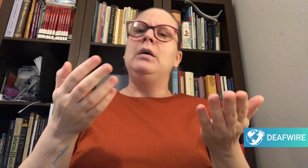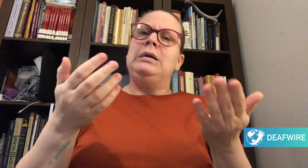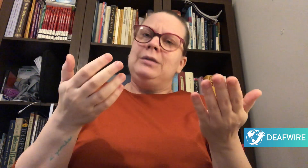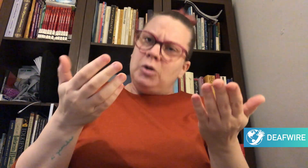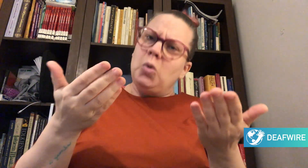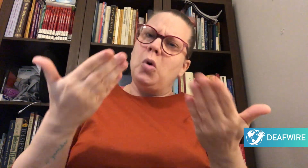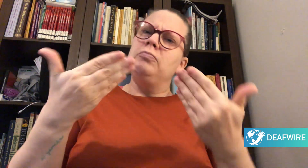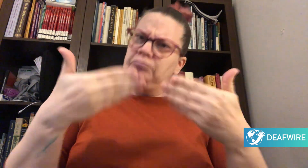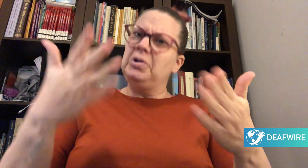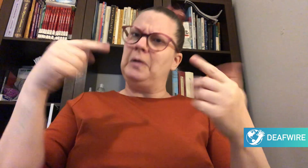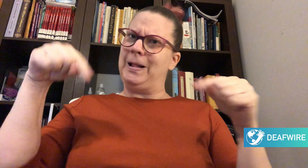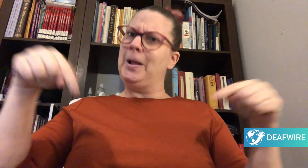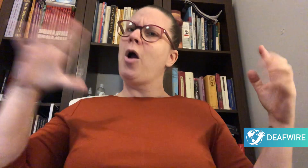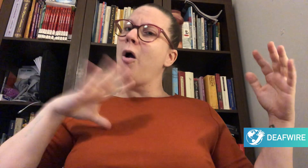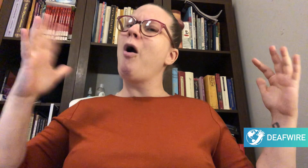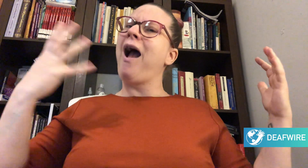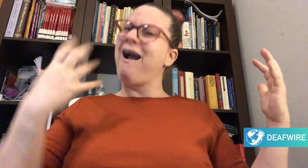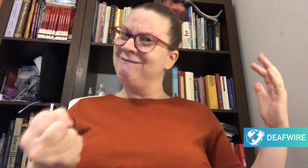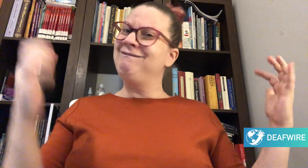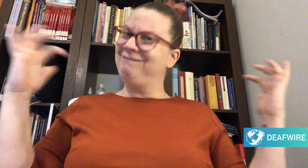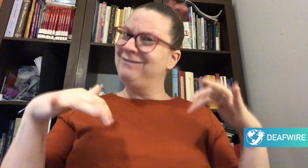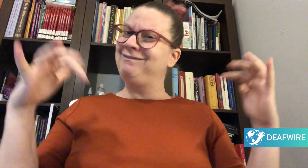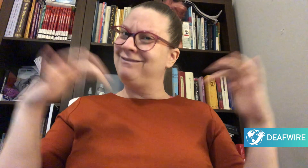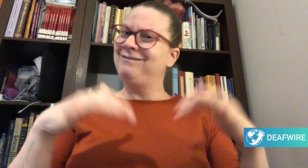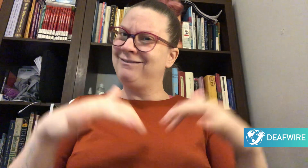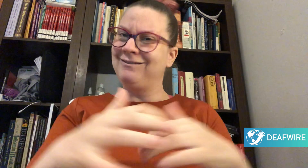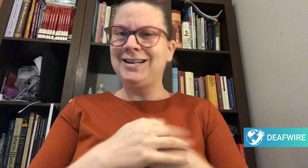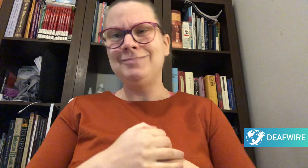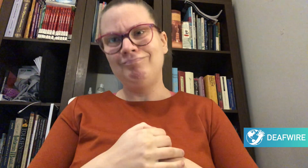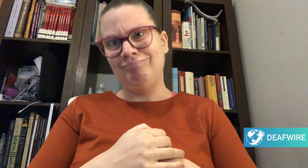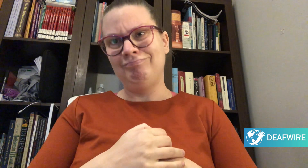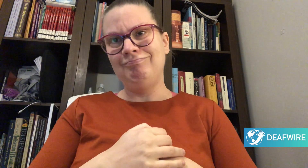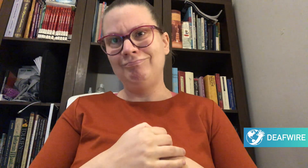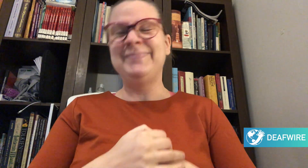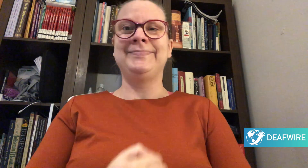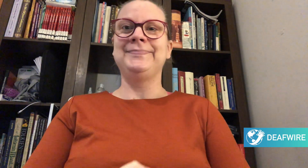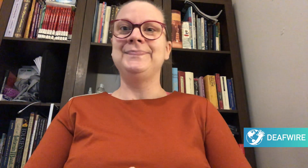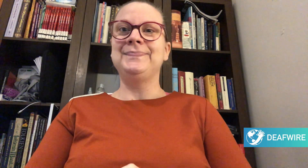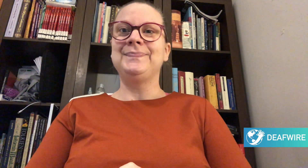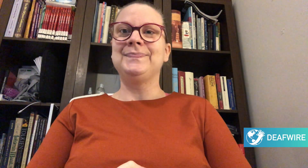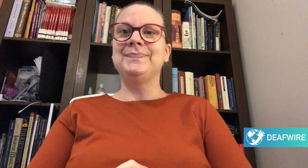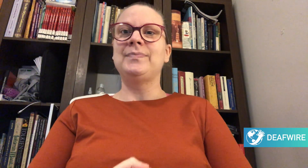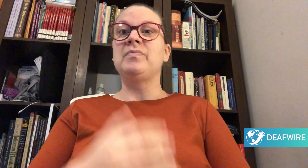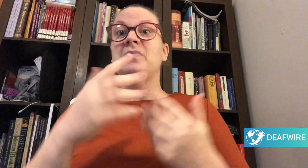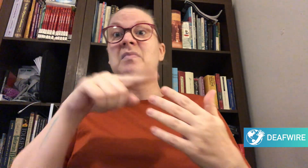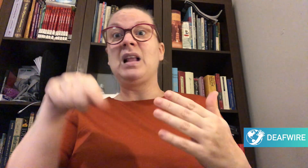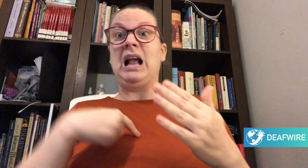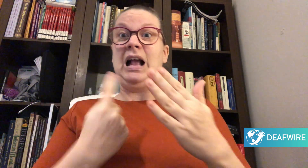we offer have stayed the same - like bingo which is always